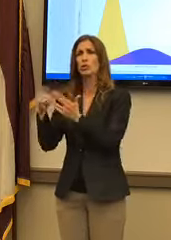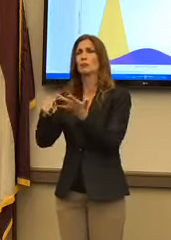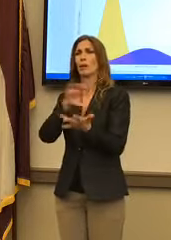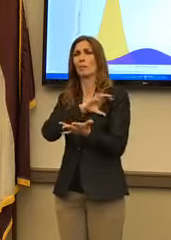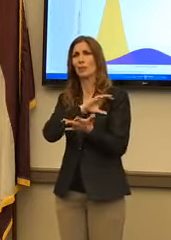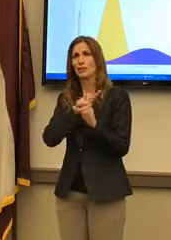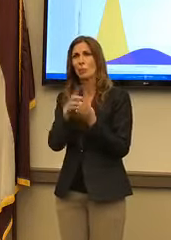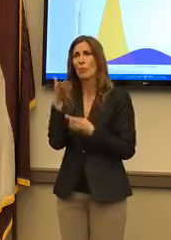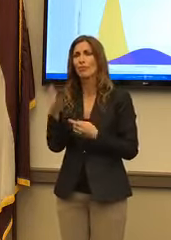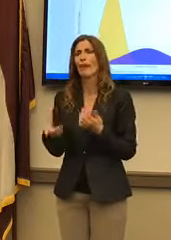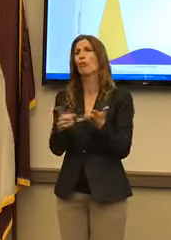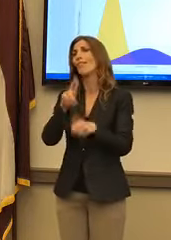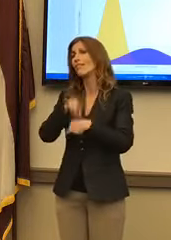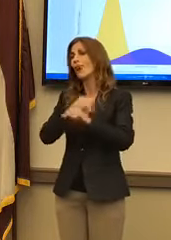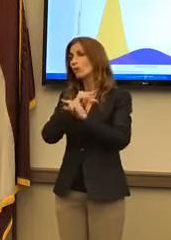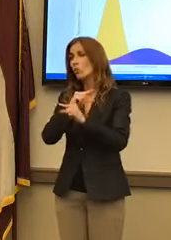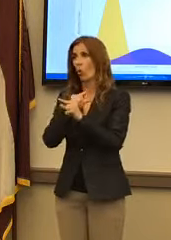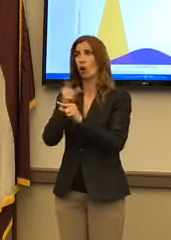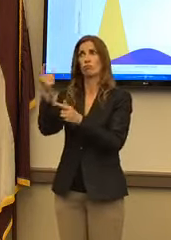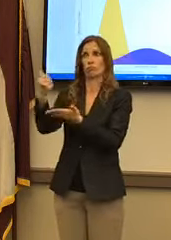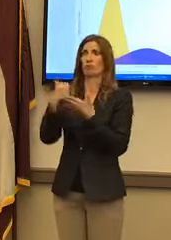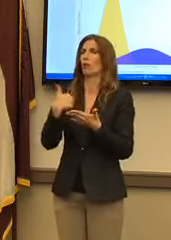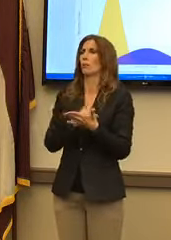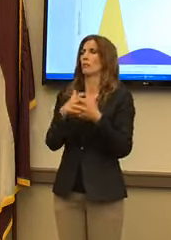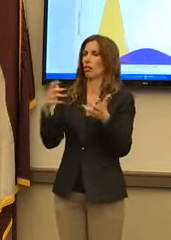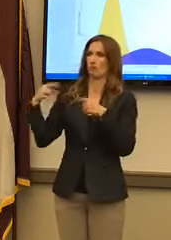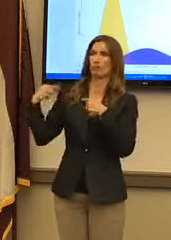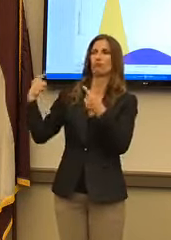National Guard who's been with us now for quite a while and several County